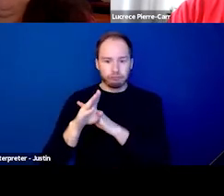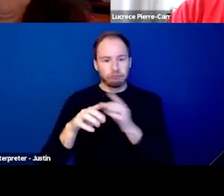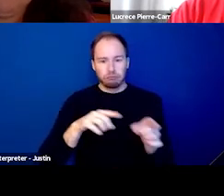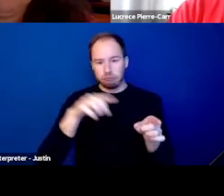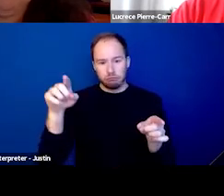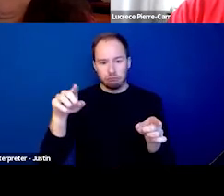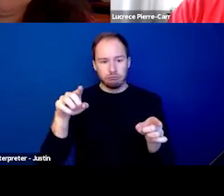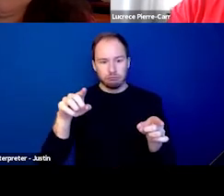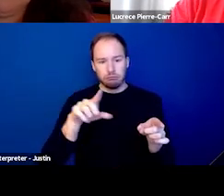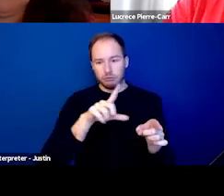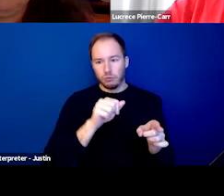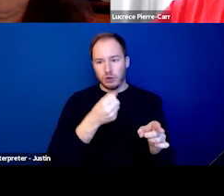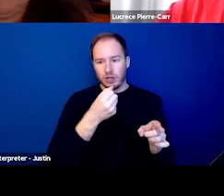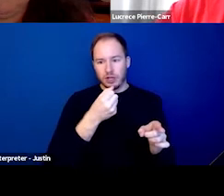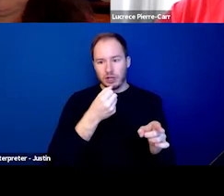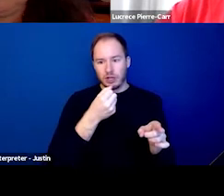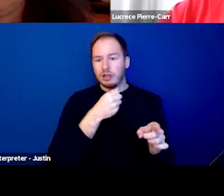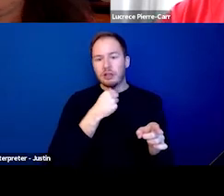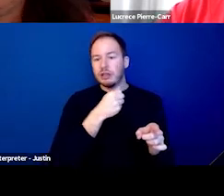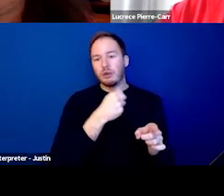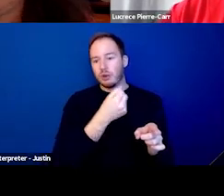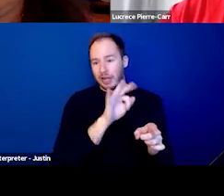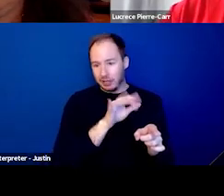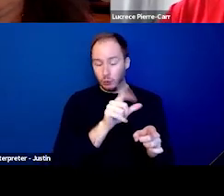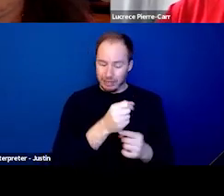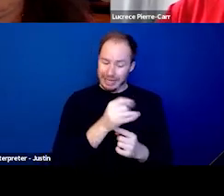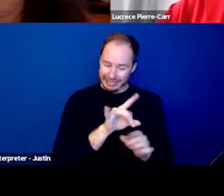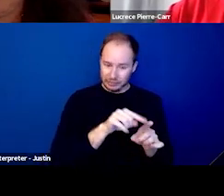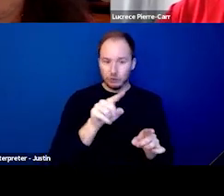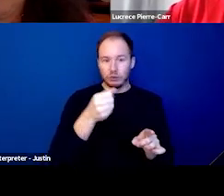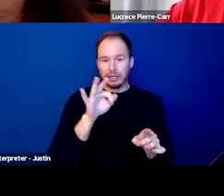between 2000, '18, '19, '20, and moving forward.